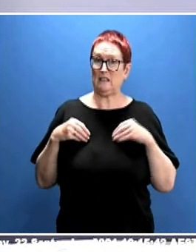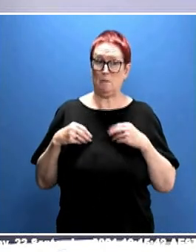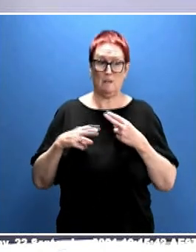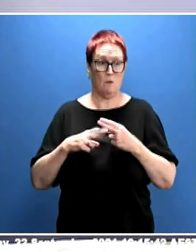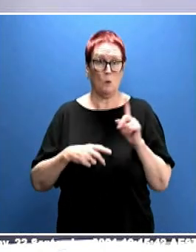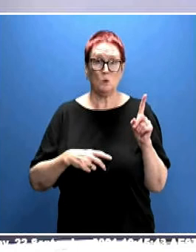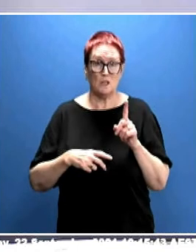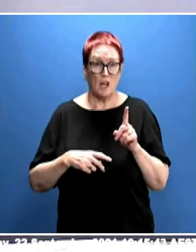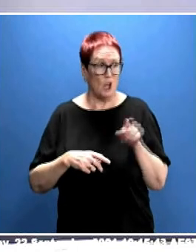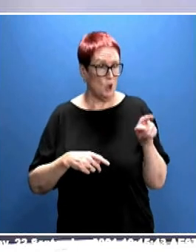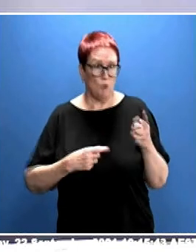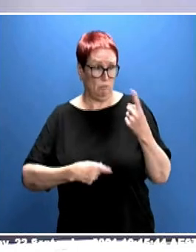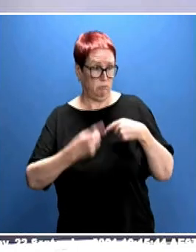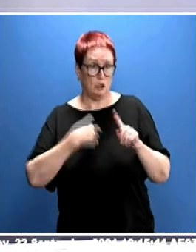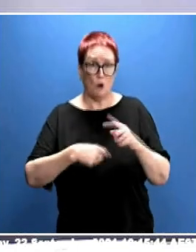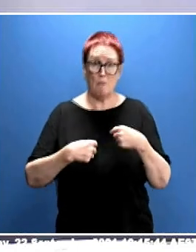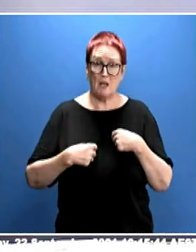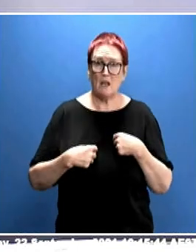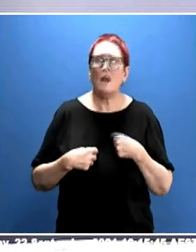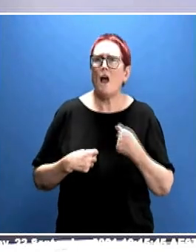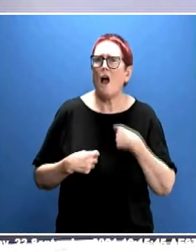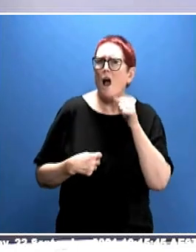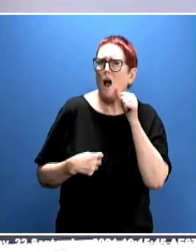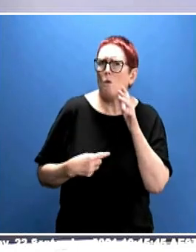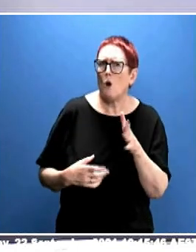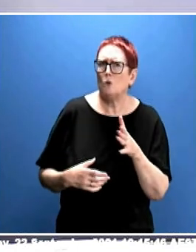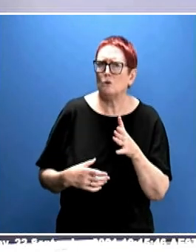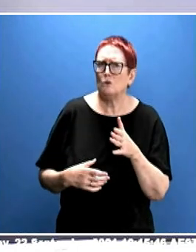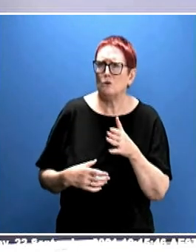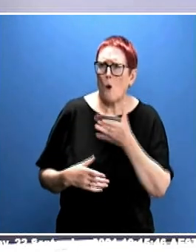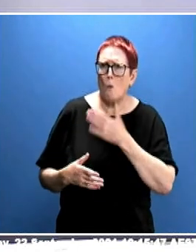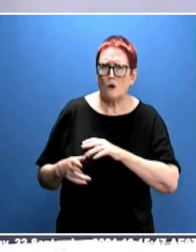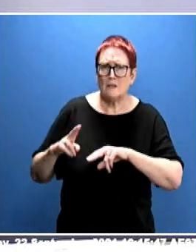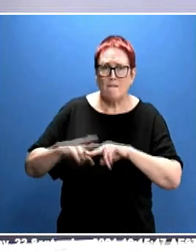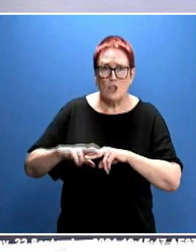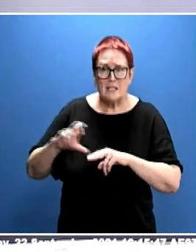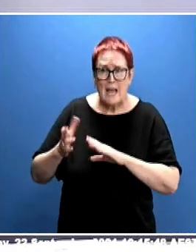that have been outlined, I would not want the foster carers to consider